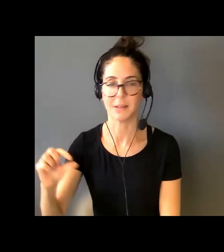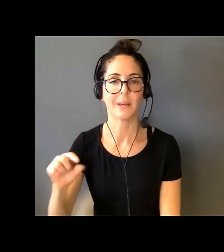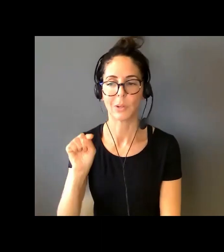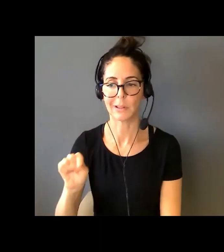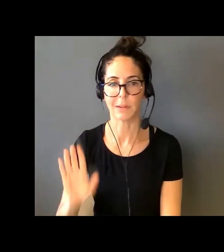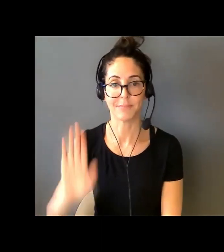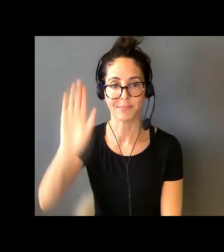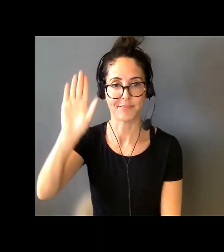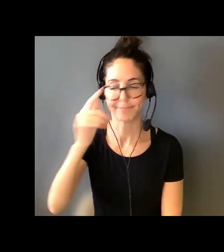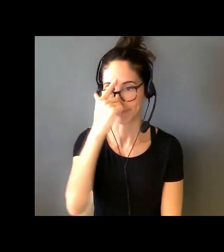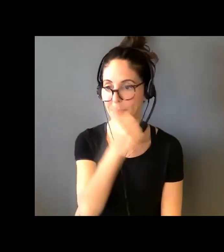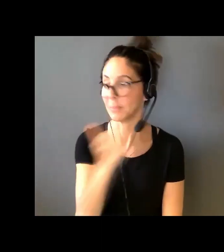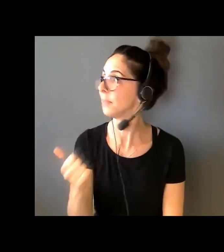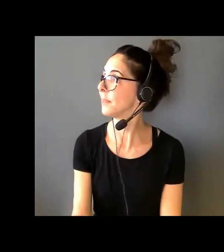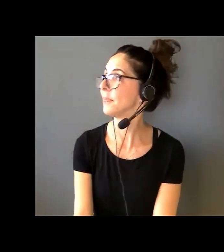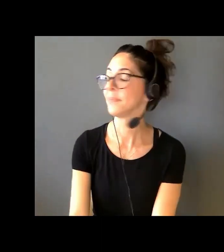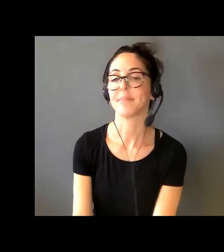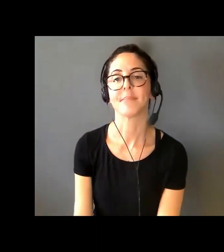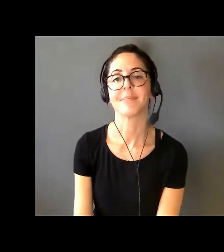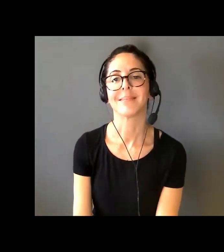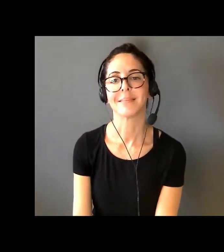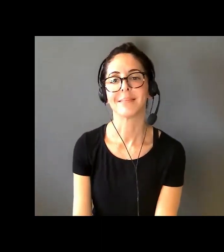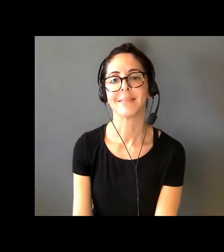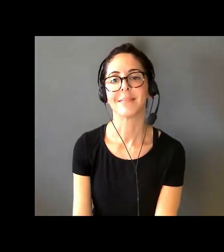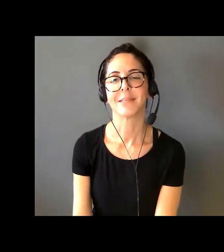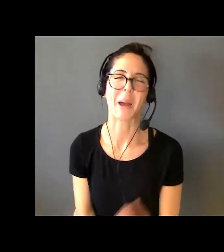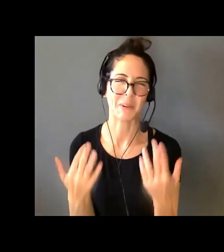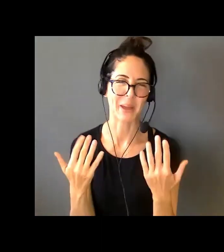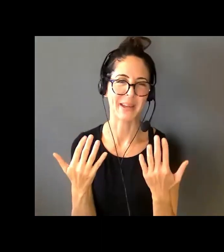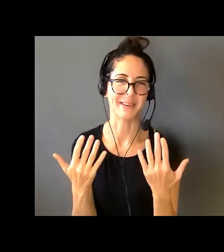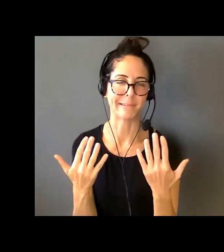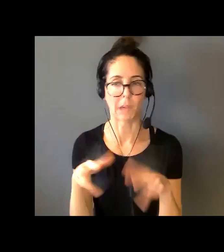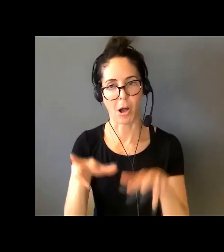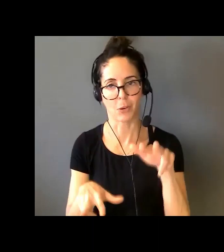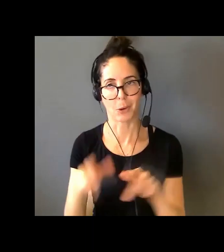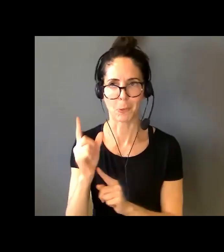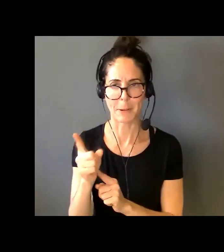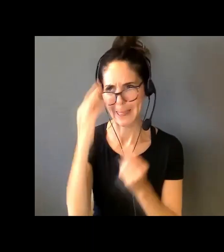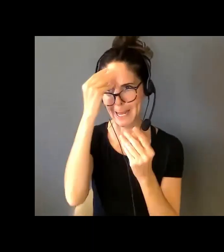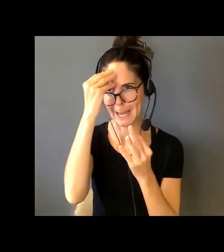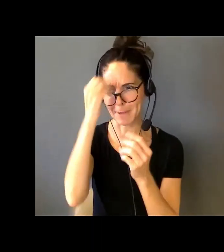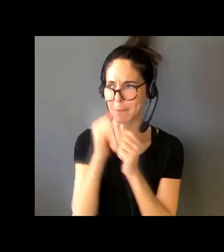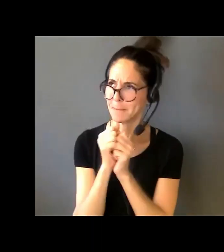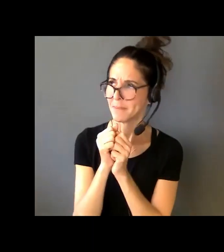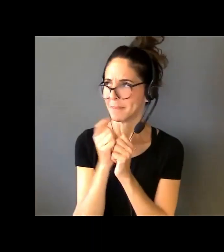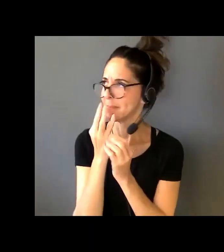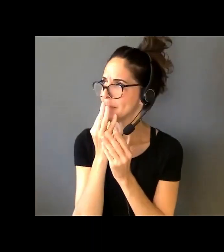So I will give you that usual awkward minute or so to think about your question as we sit silently.